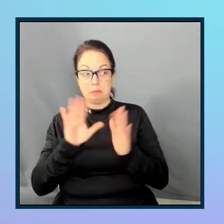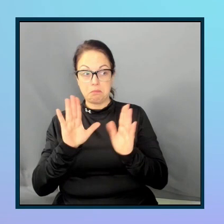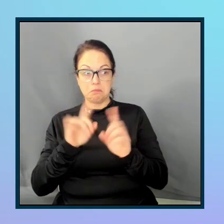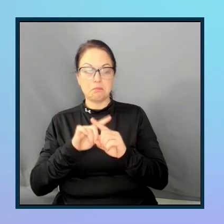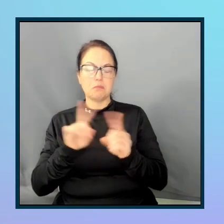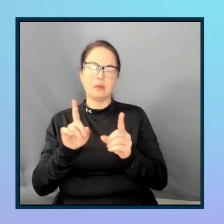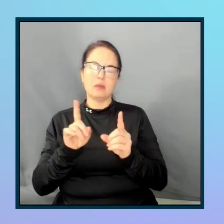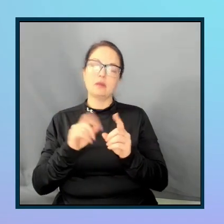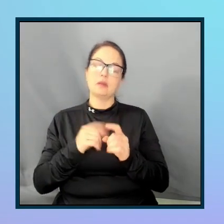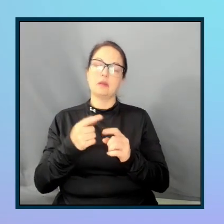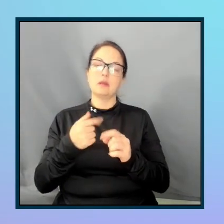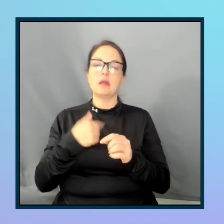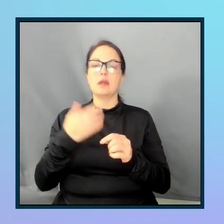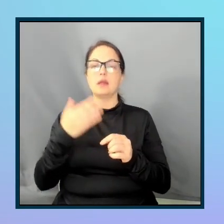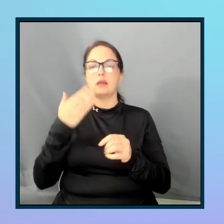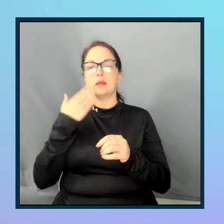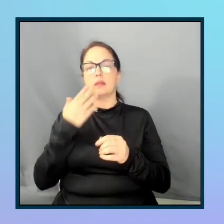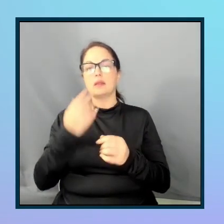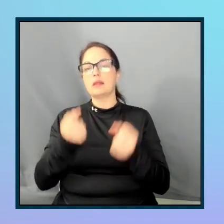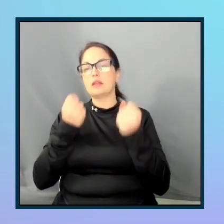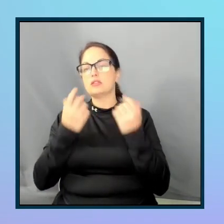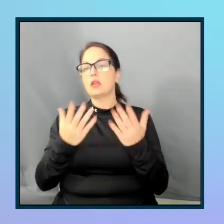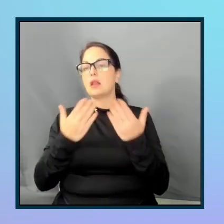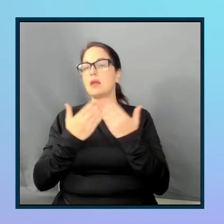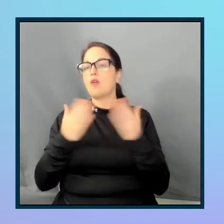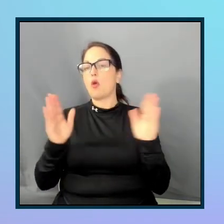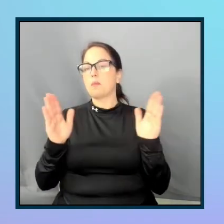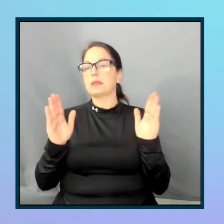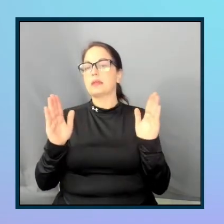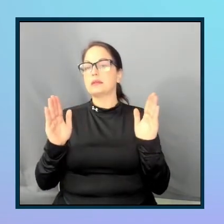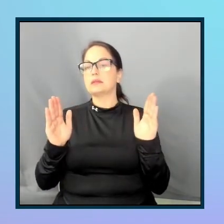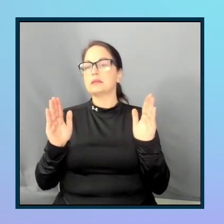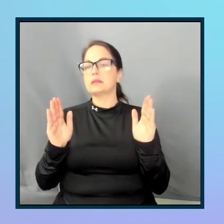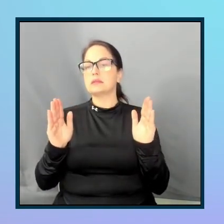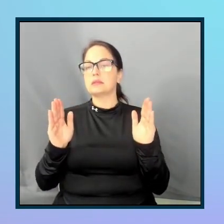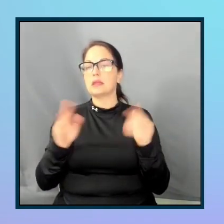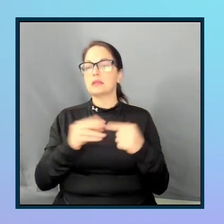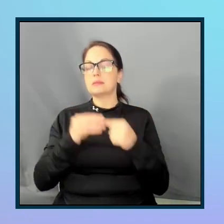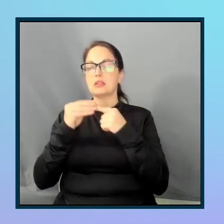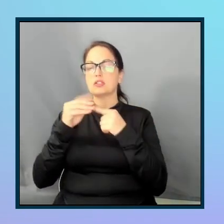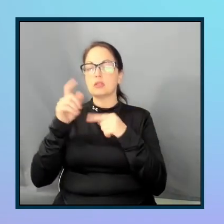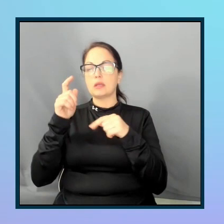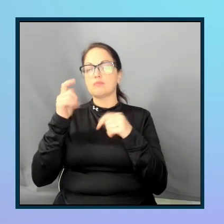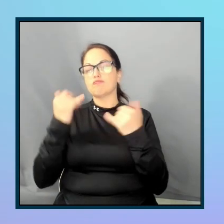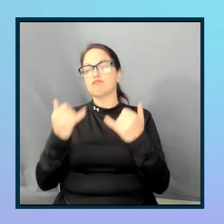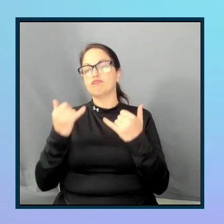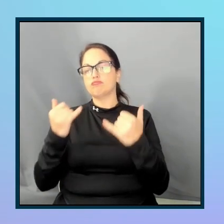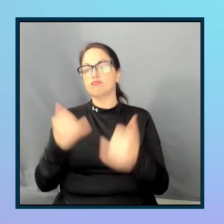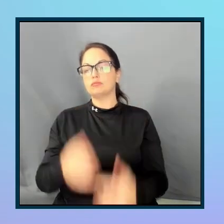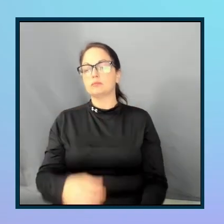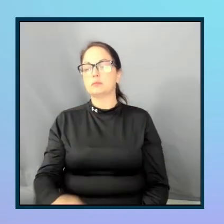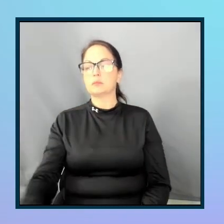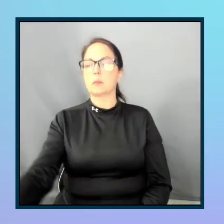You know, I think that there's a lot of openness, especially at this point in time to accessibility.